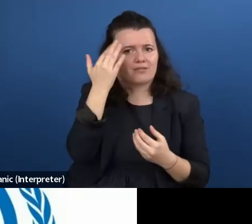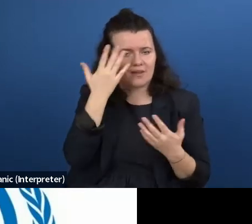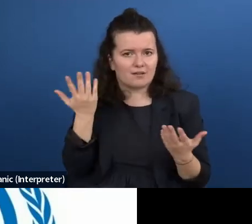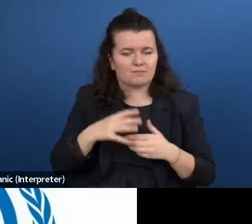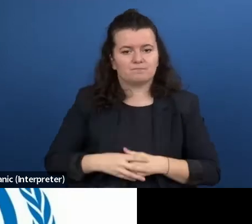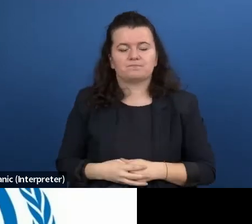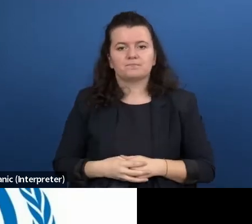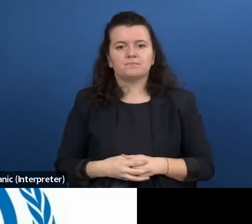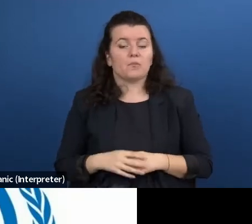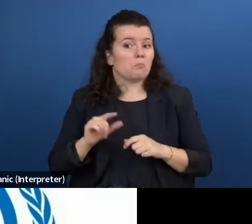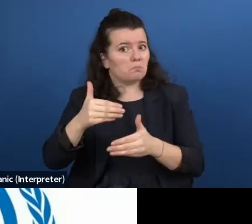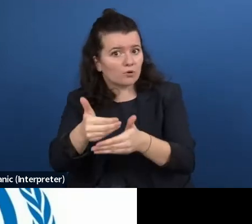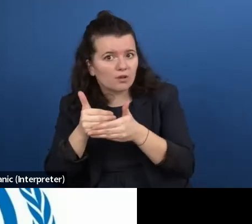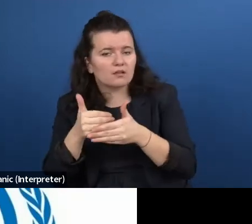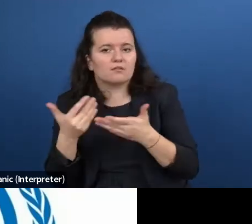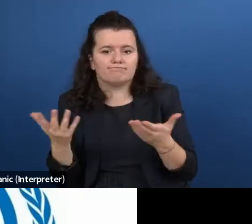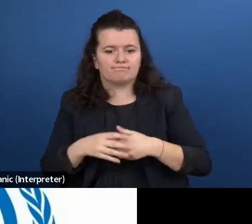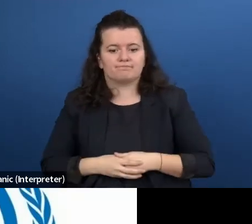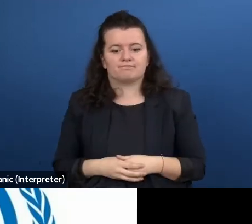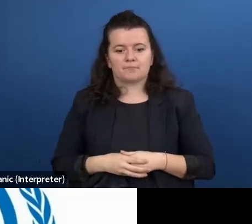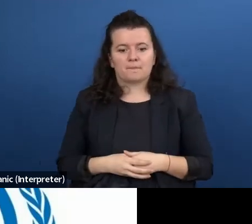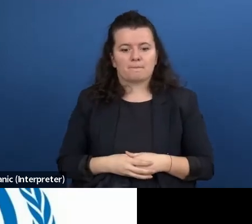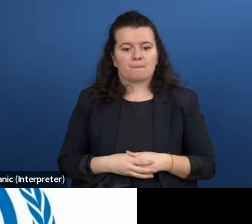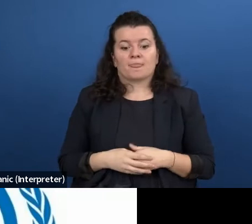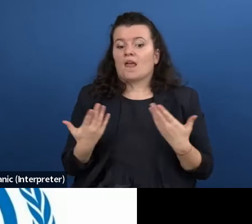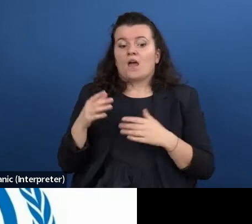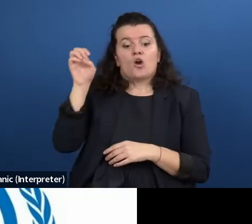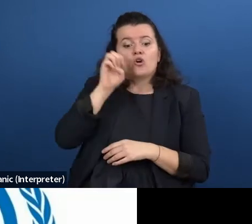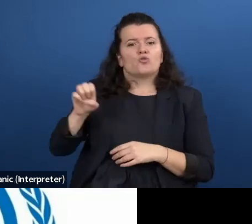particularly on the rights of refugees and asylum seekers,